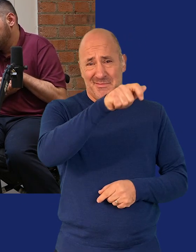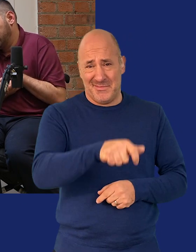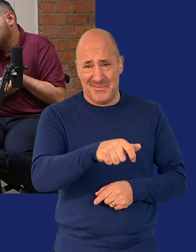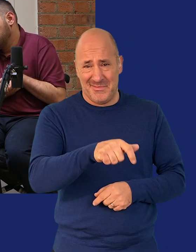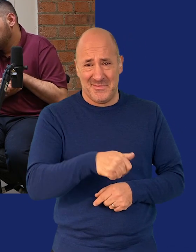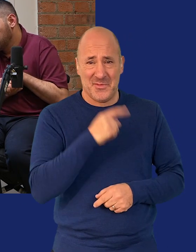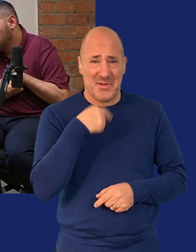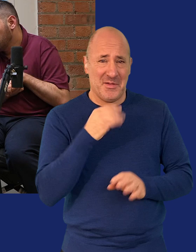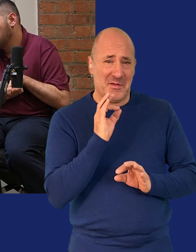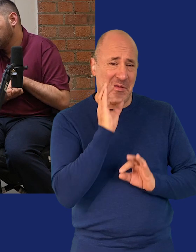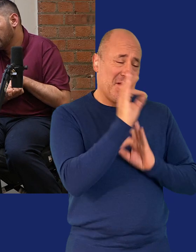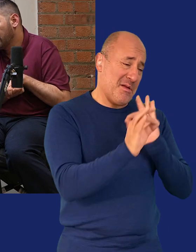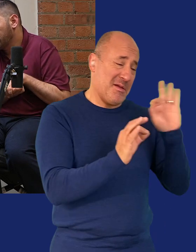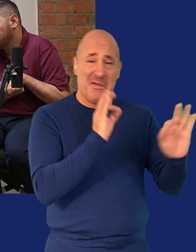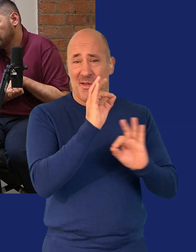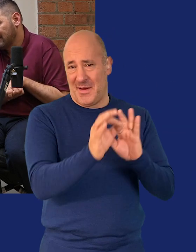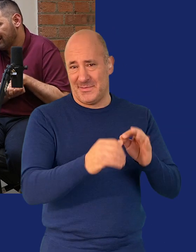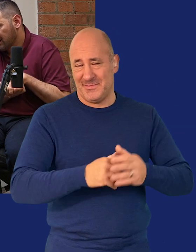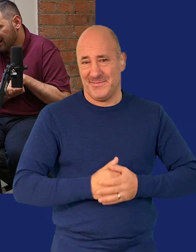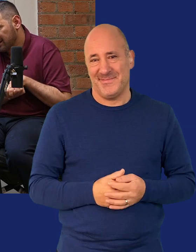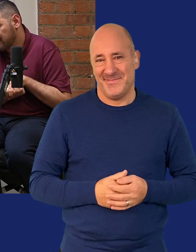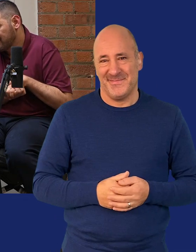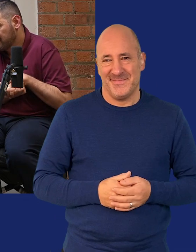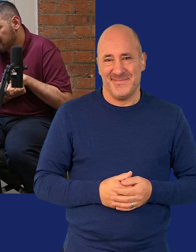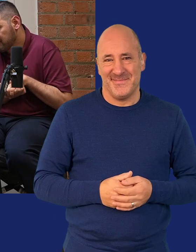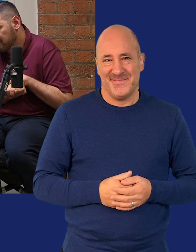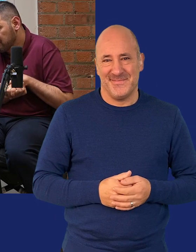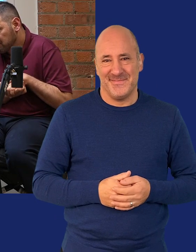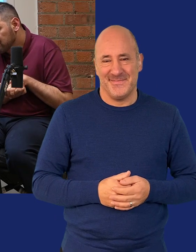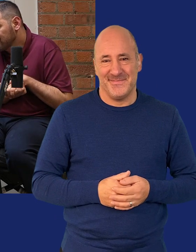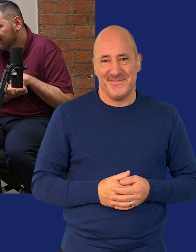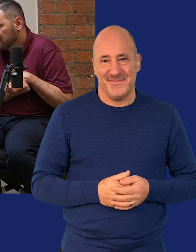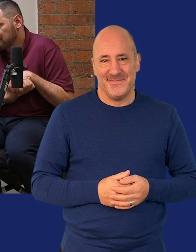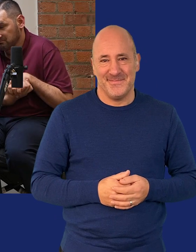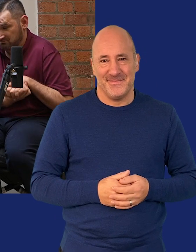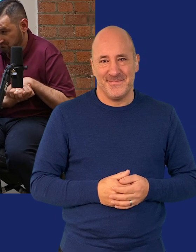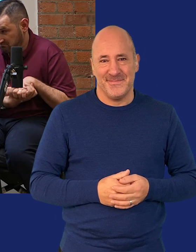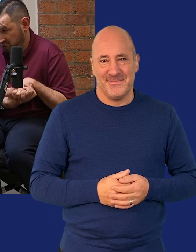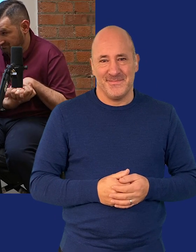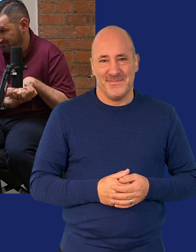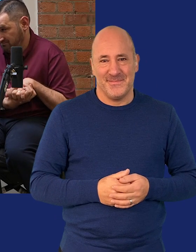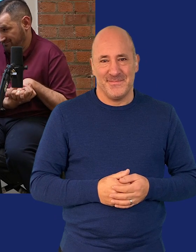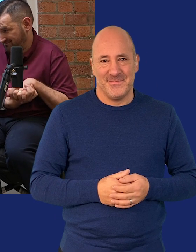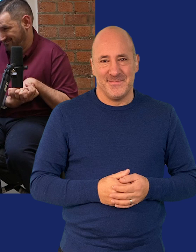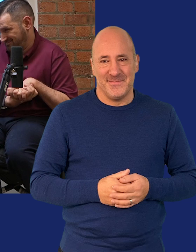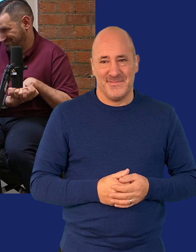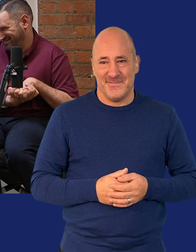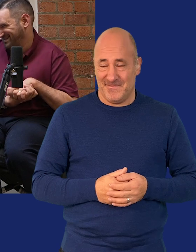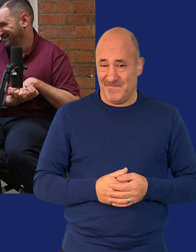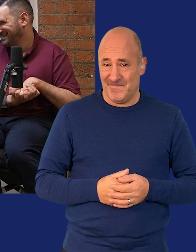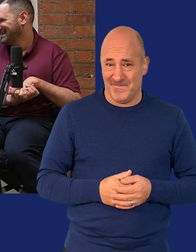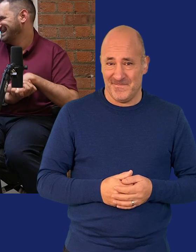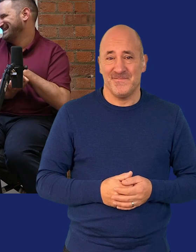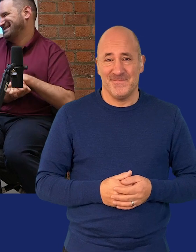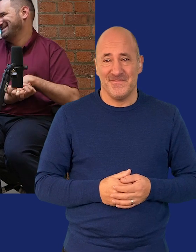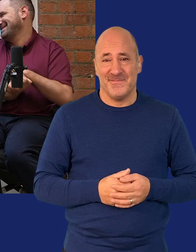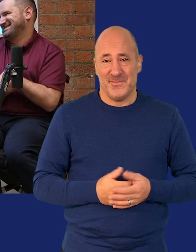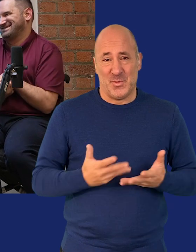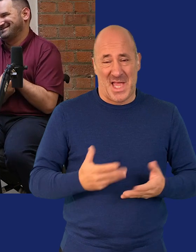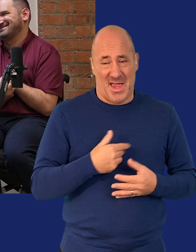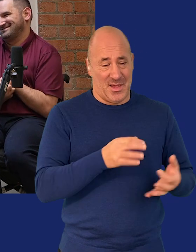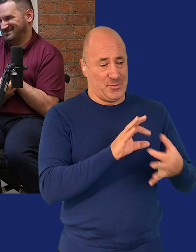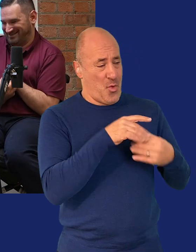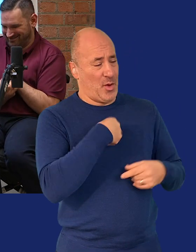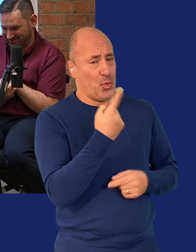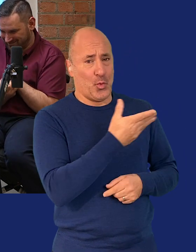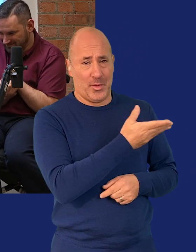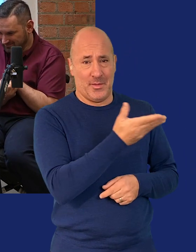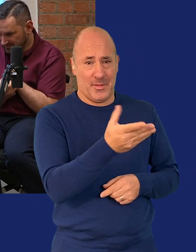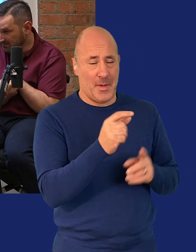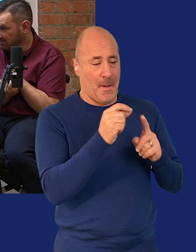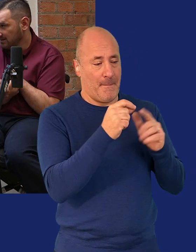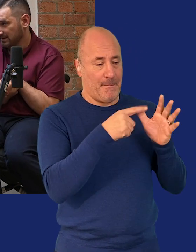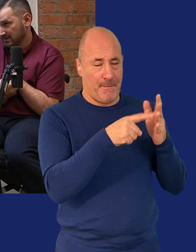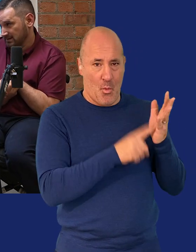ask our fantastic- fantastic, our wonderful guests, um, like, and in